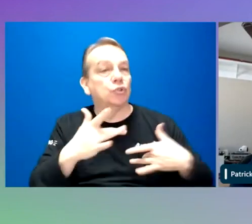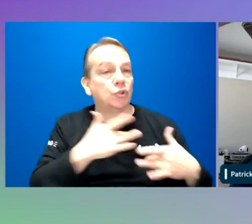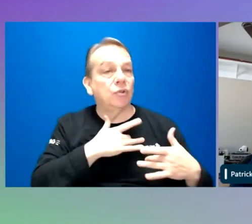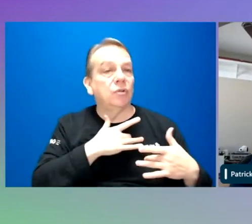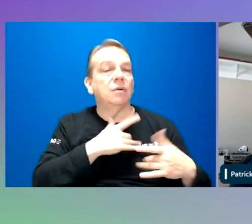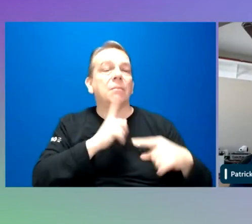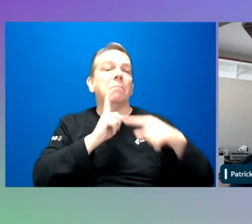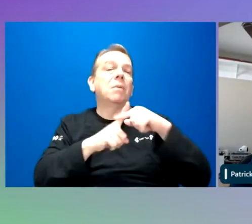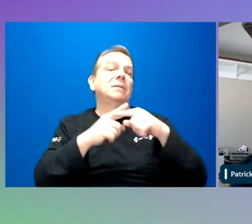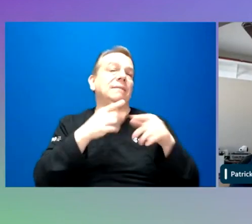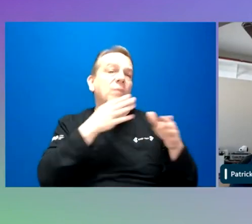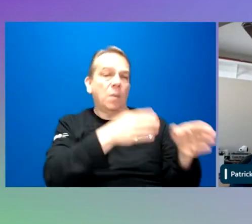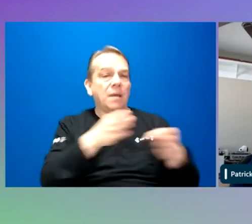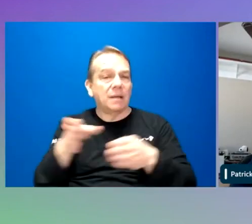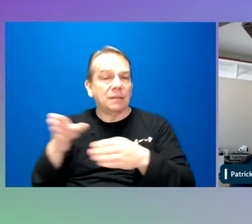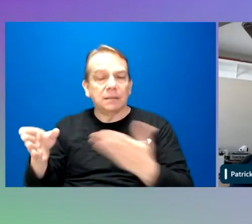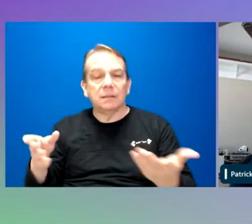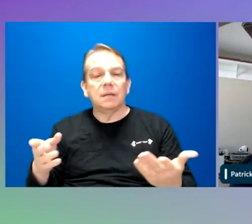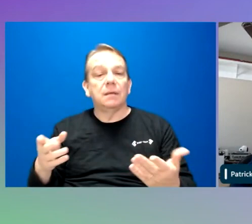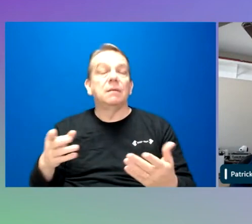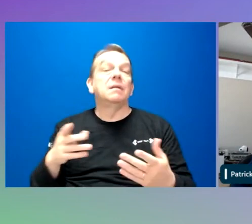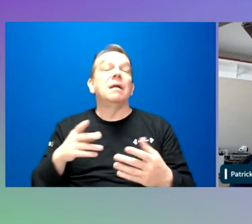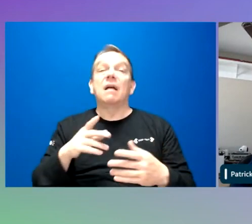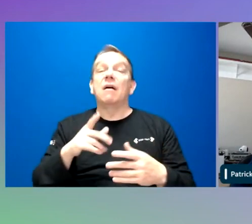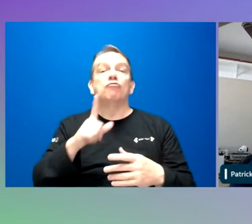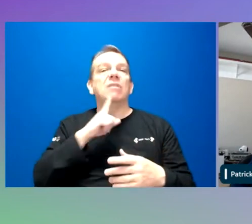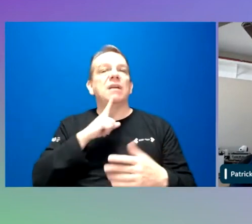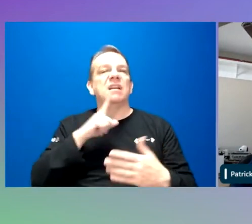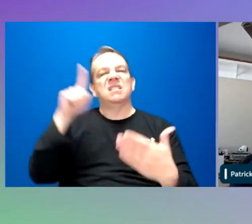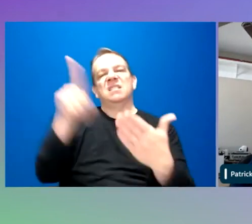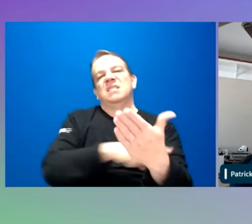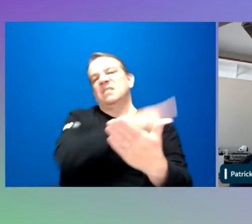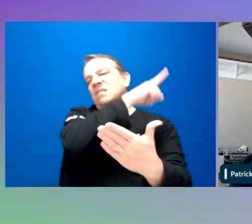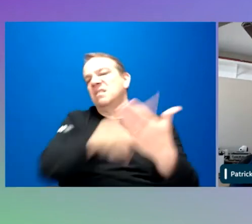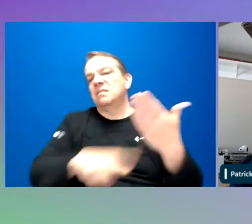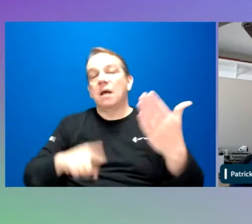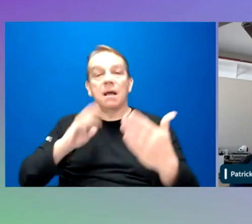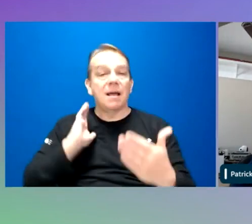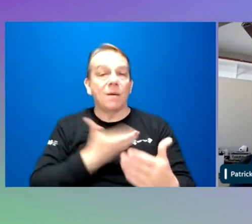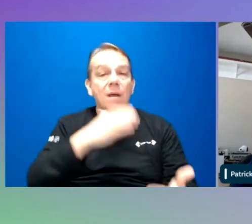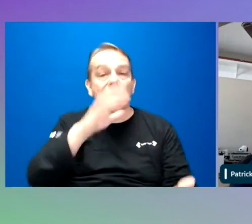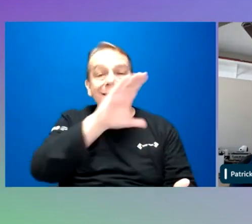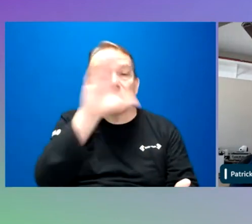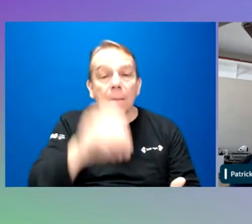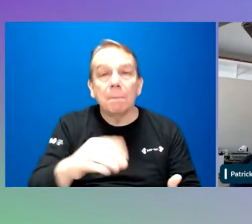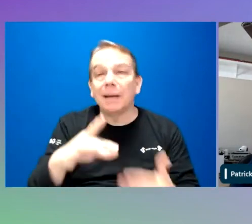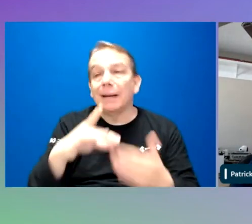organization. Don't bash uh, leaders either up or down the